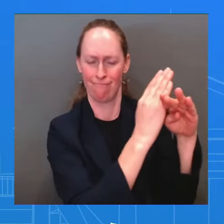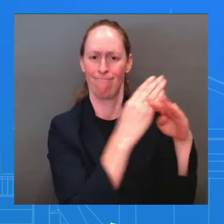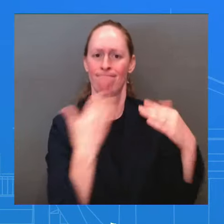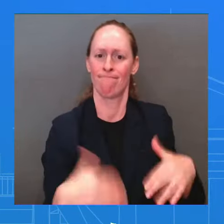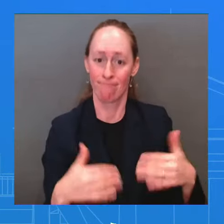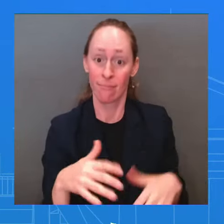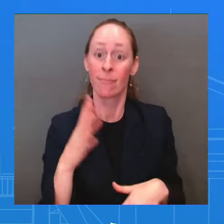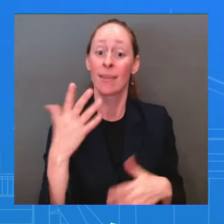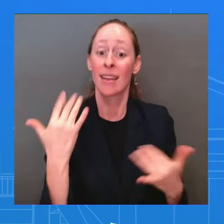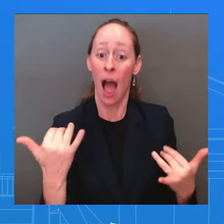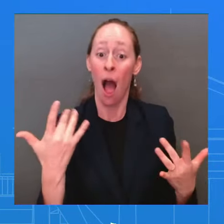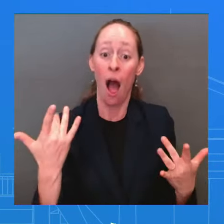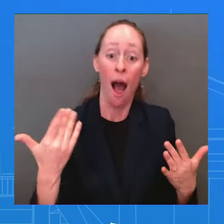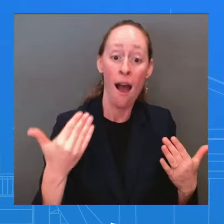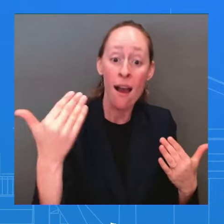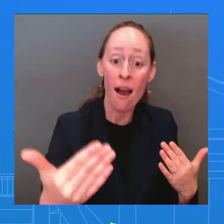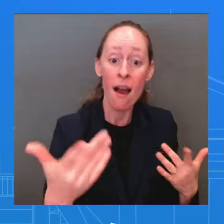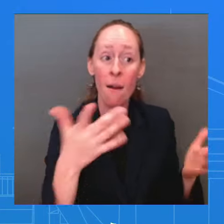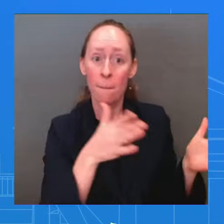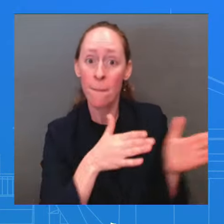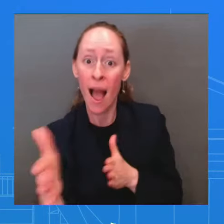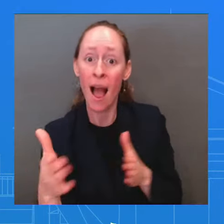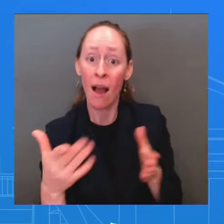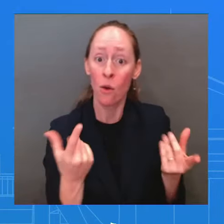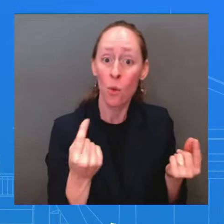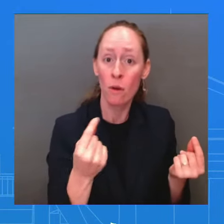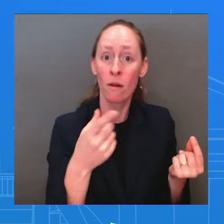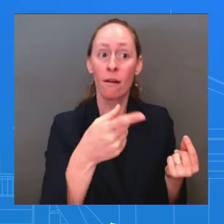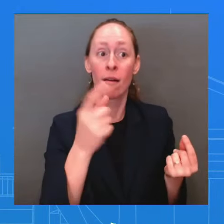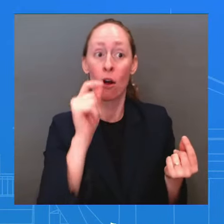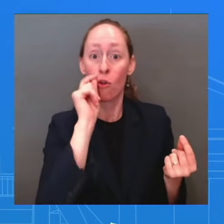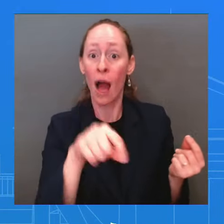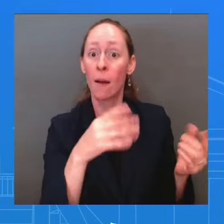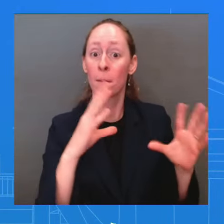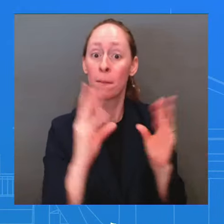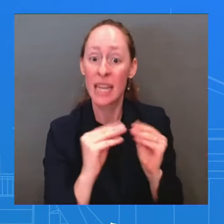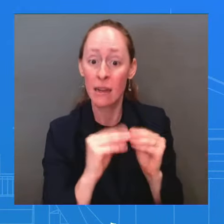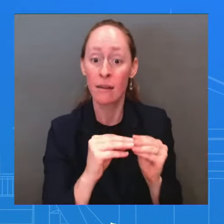meeting that Secretary Austin is organizing with dozens of our allies and partners in Europe